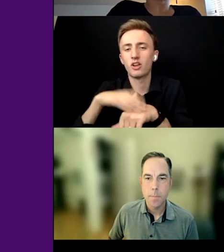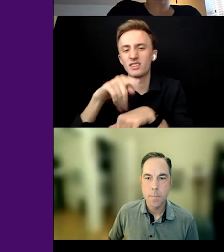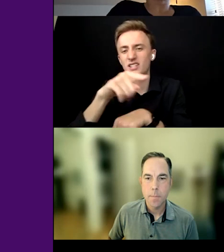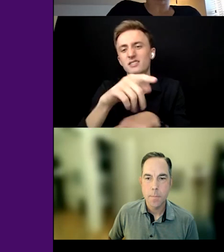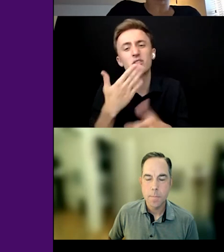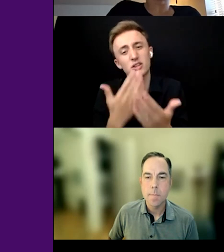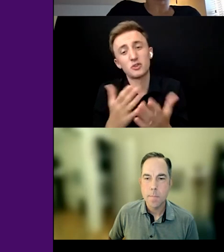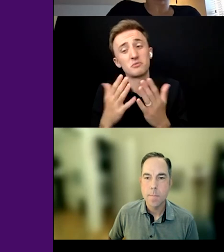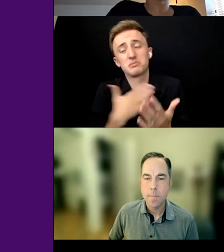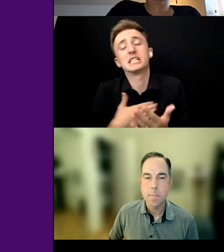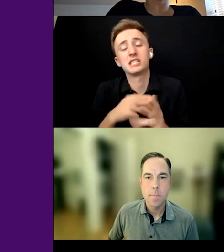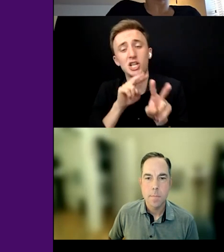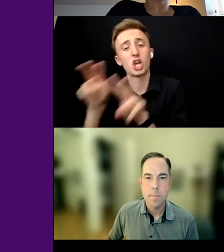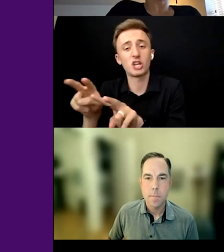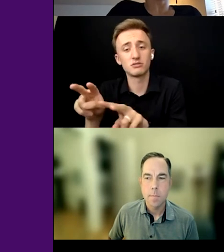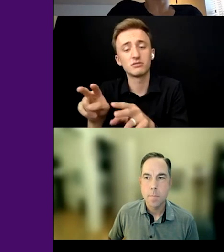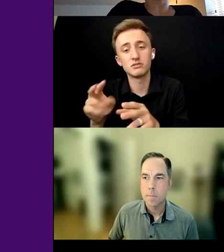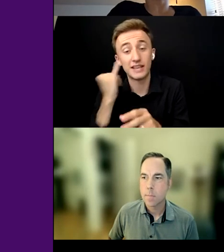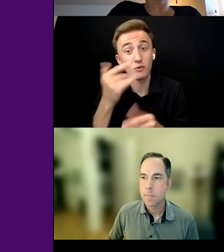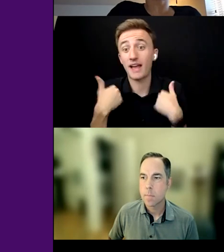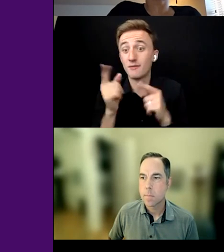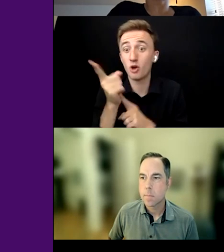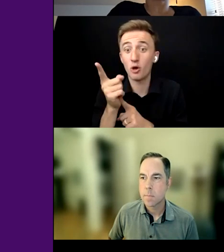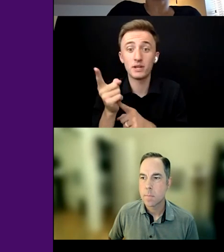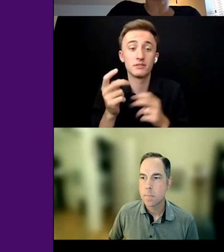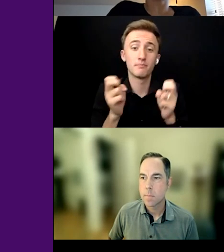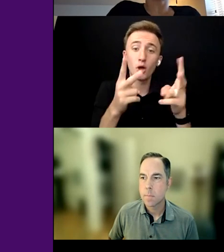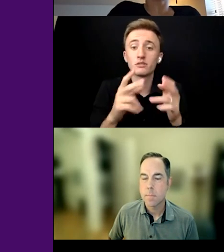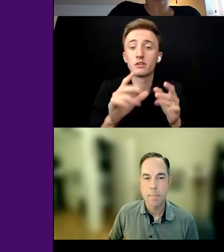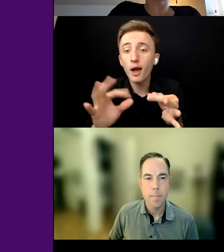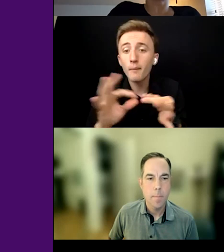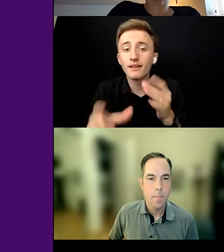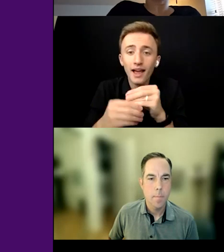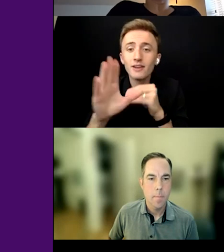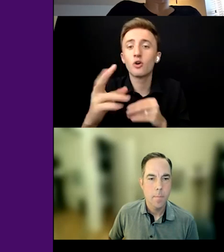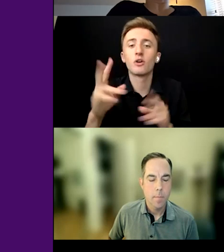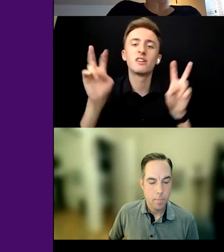a look and if you have a moment to post a comment to add your voice to the thoughts